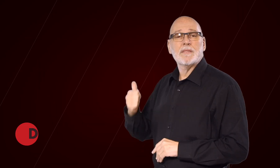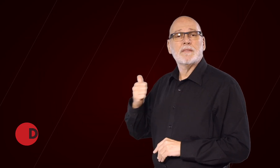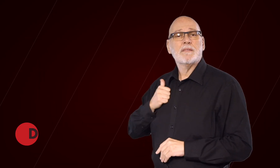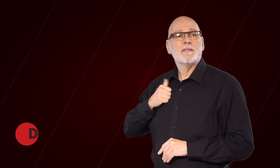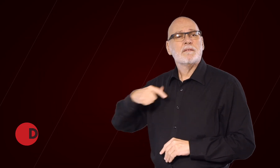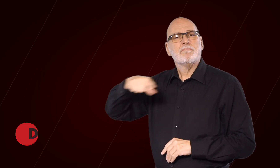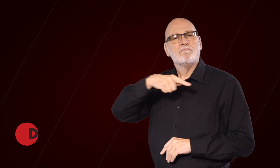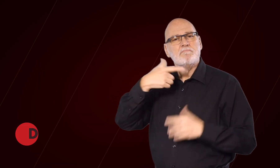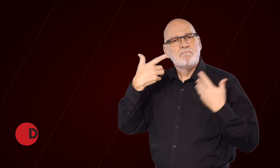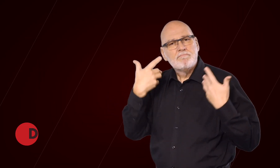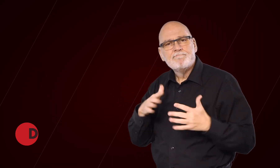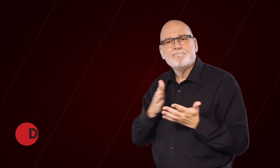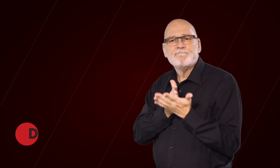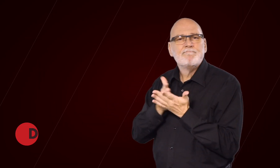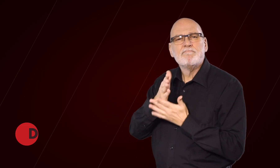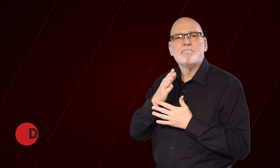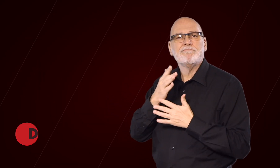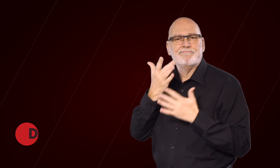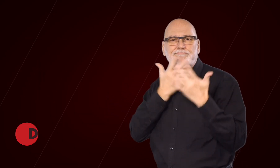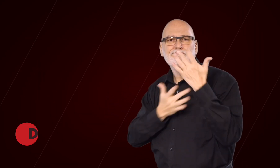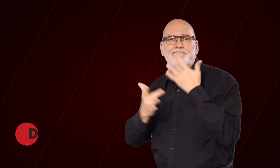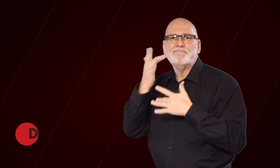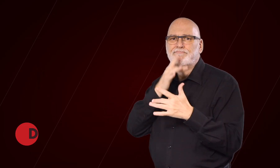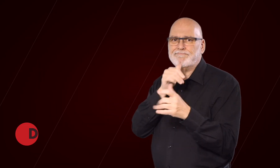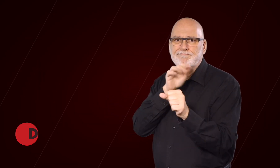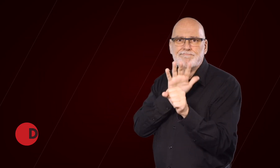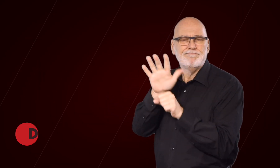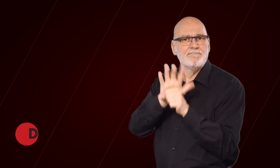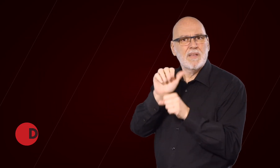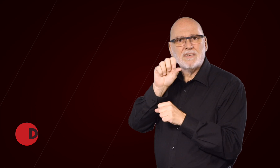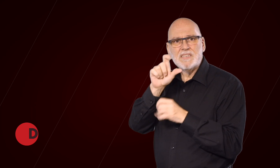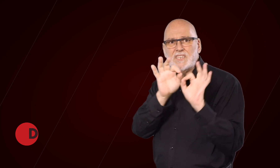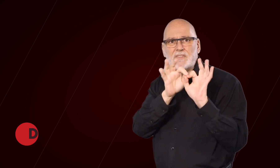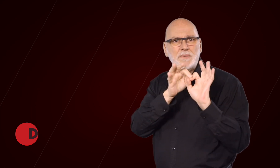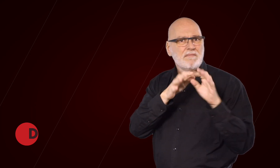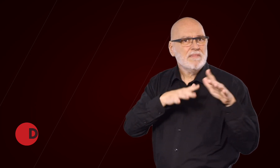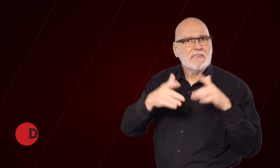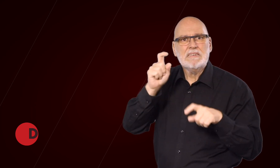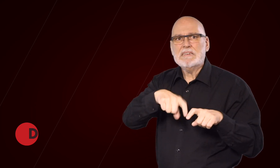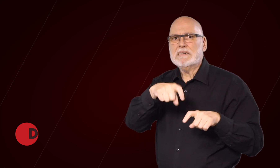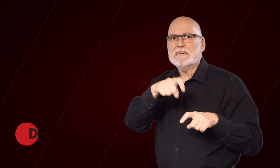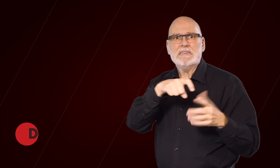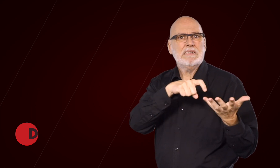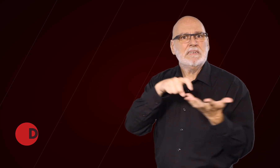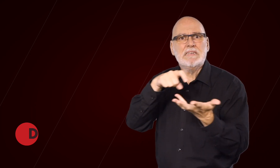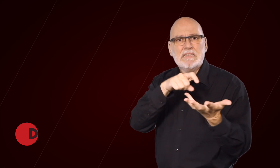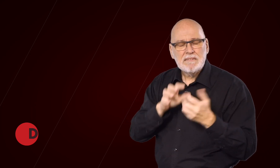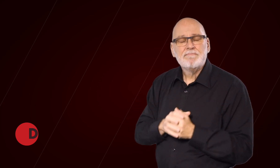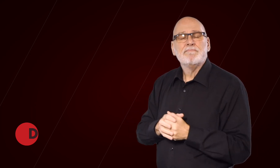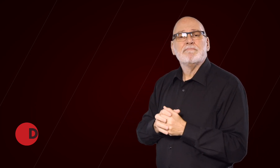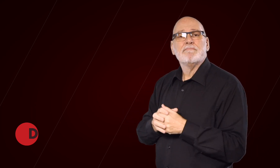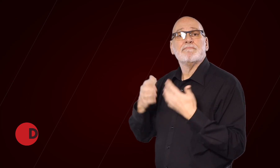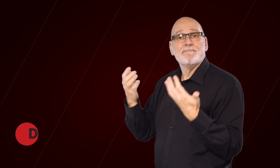[ANSELMO]: Canada is experiencing a severe shortage of ASL interpreters